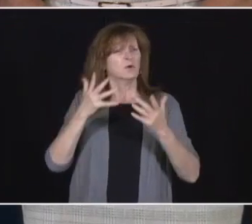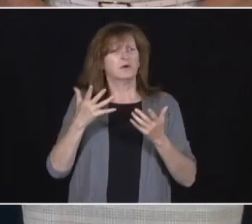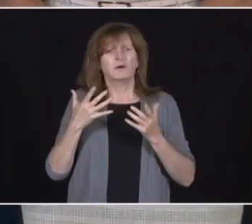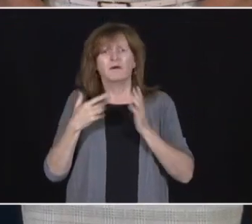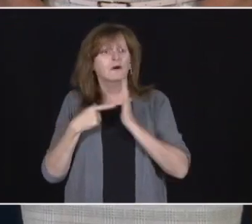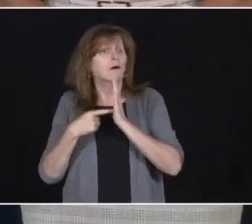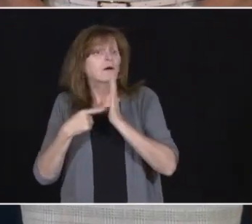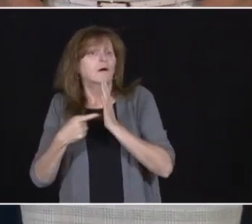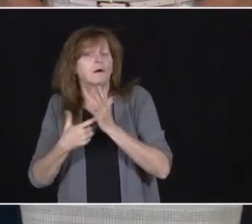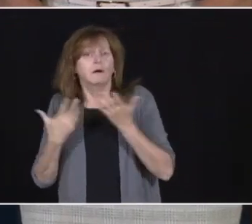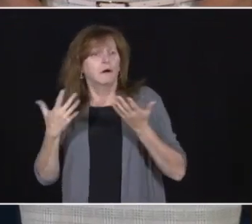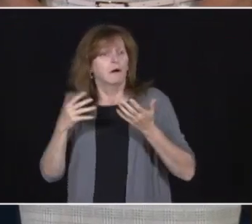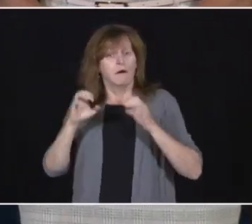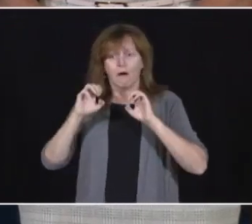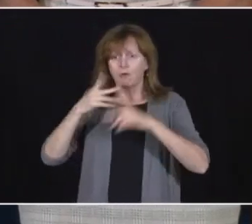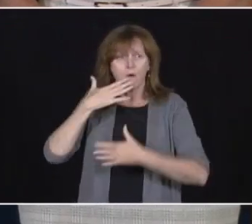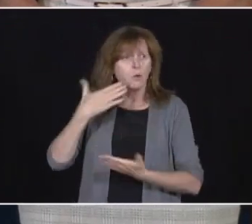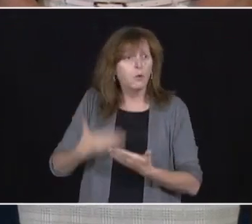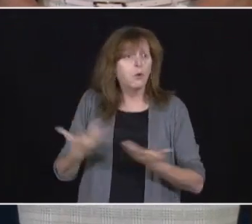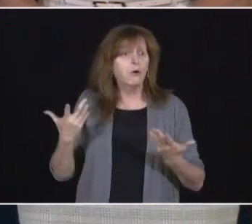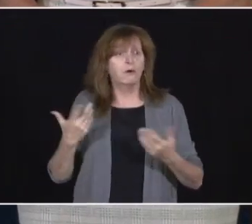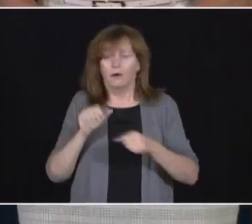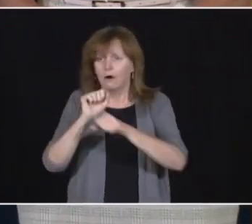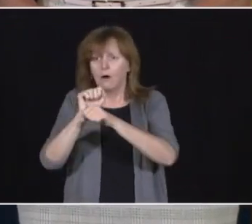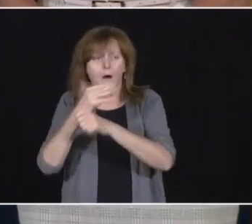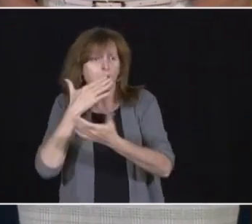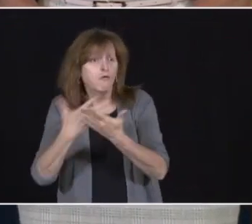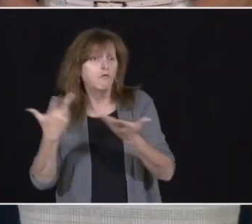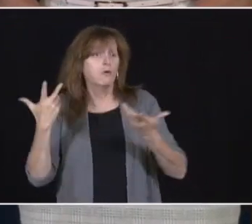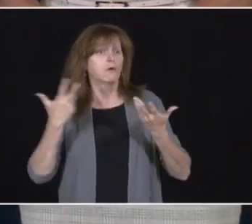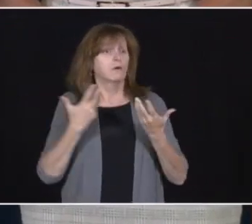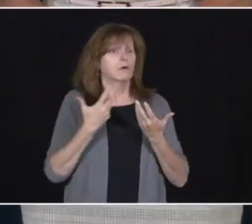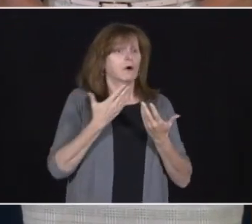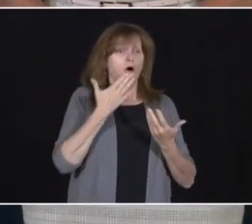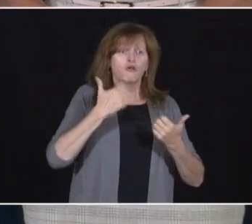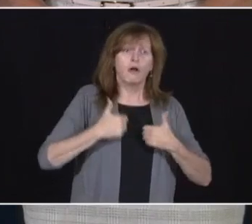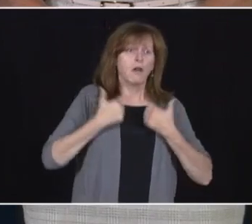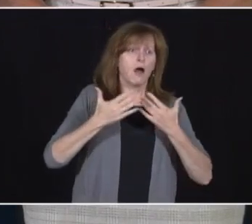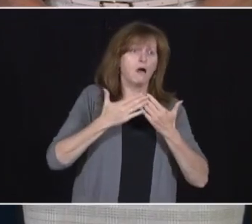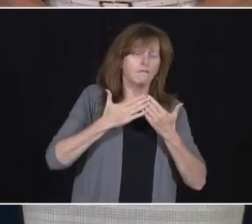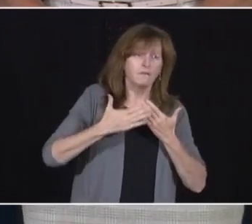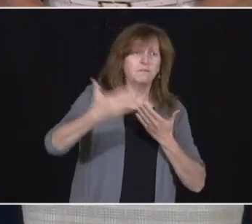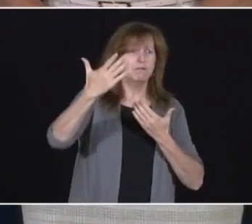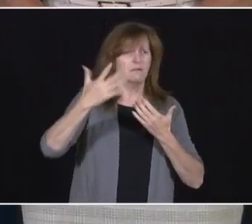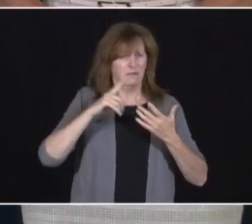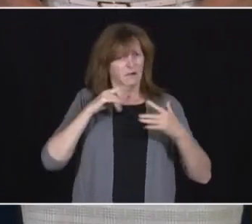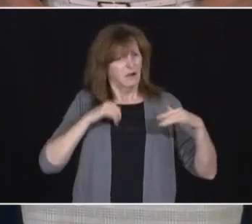They deserve a shot at the same opportunities. The same opportunities for good education, for good job, and for a good life.